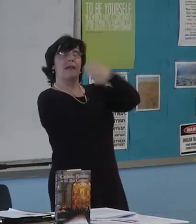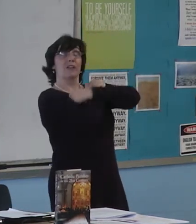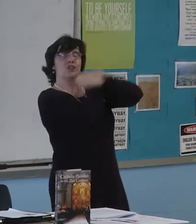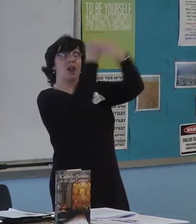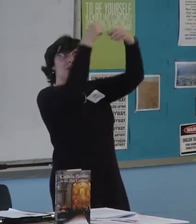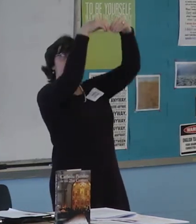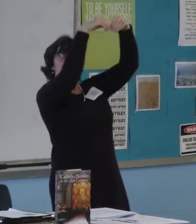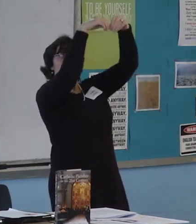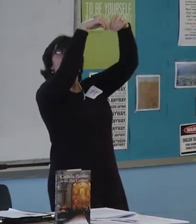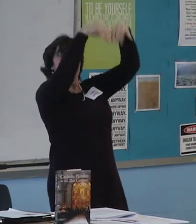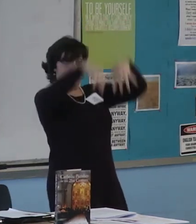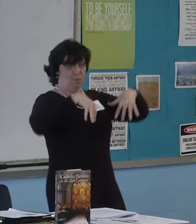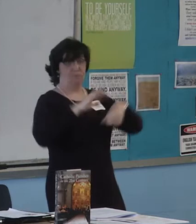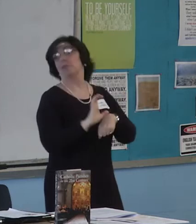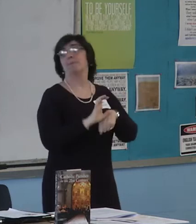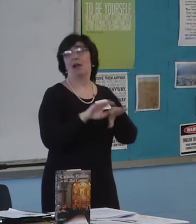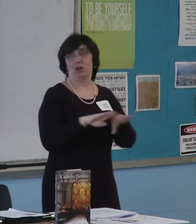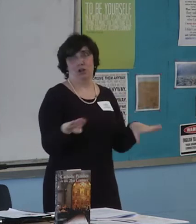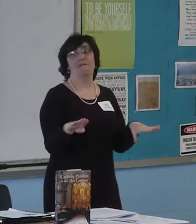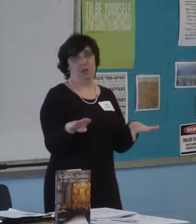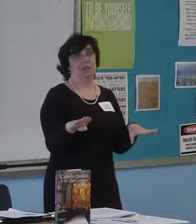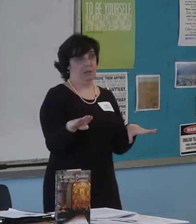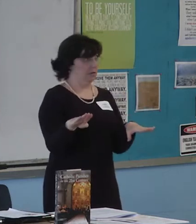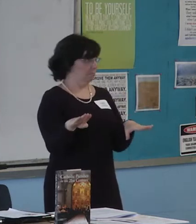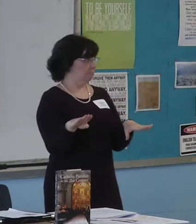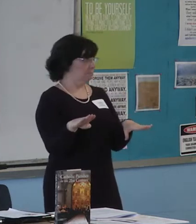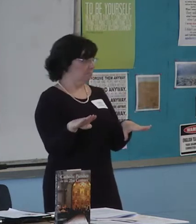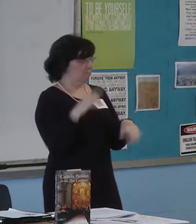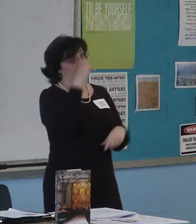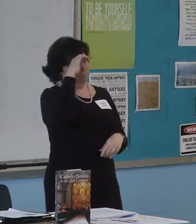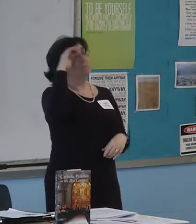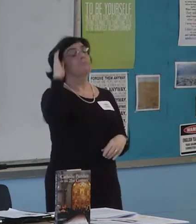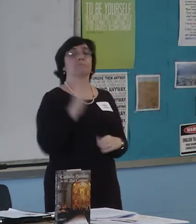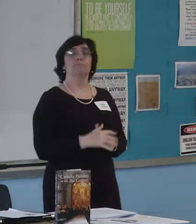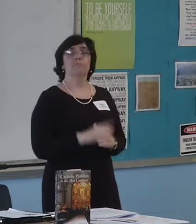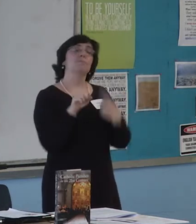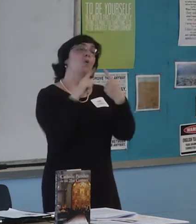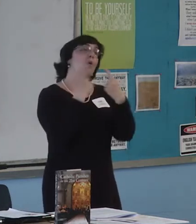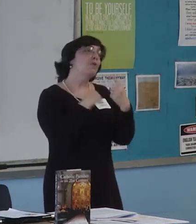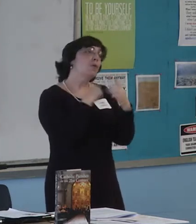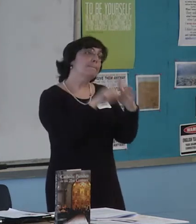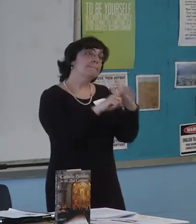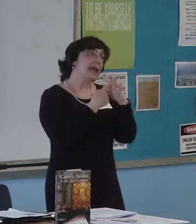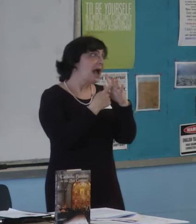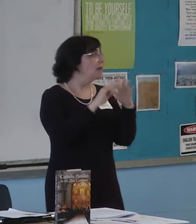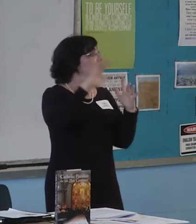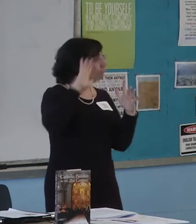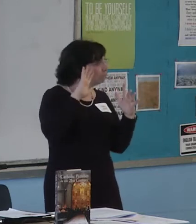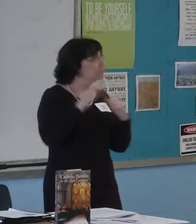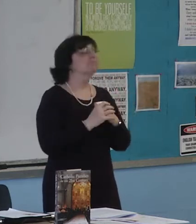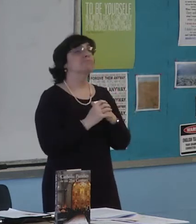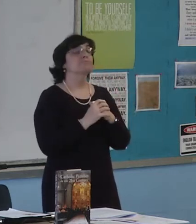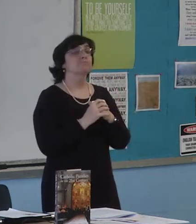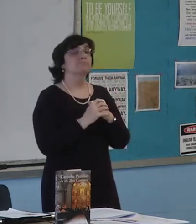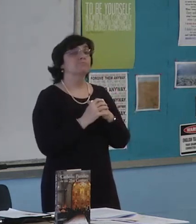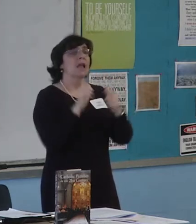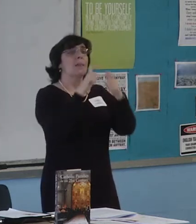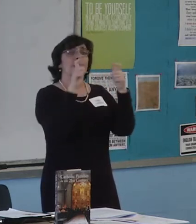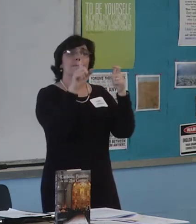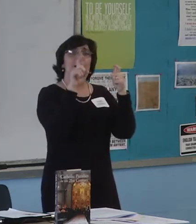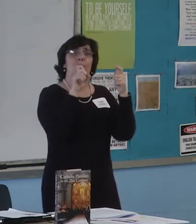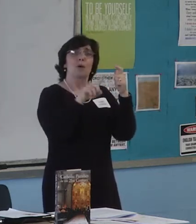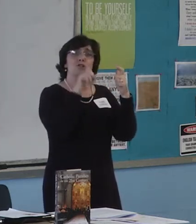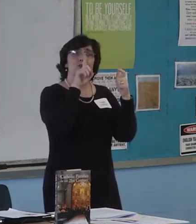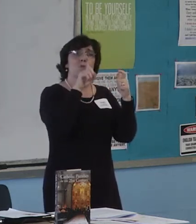move to the parish level. When we began this, the big question was what is being